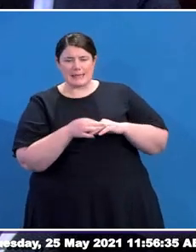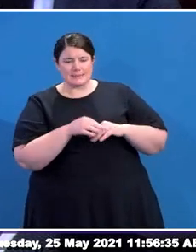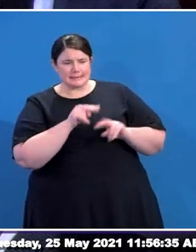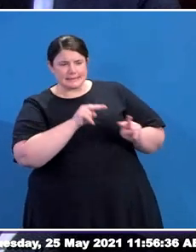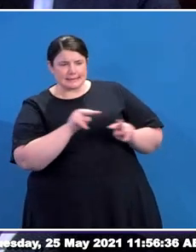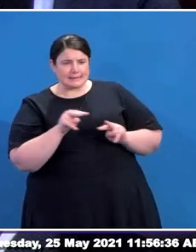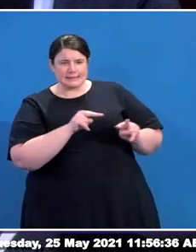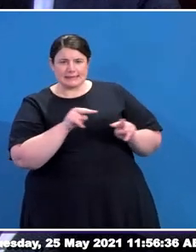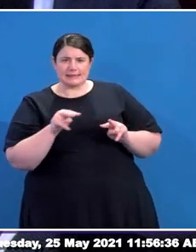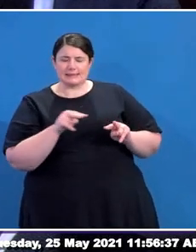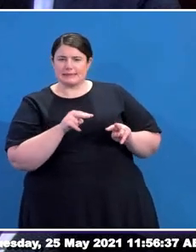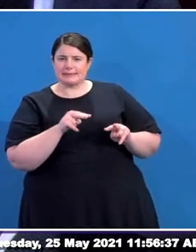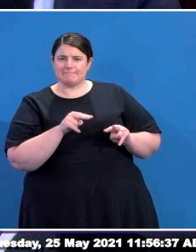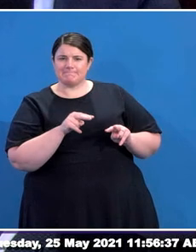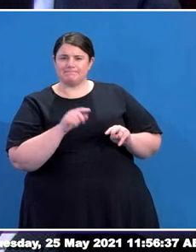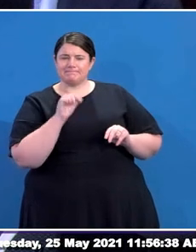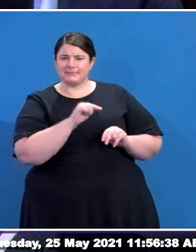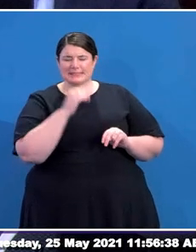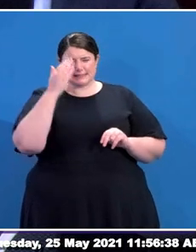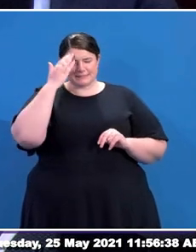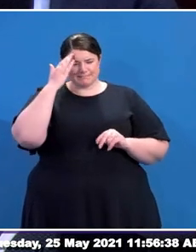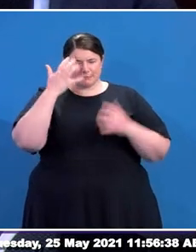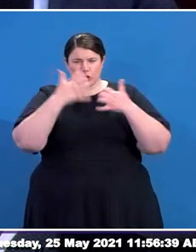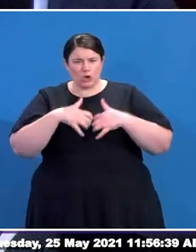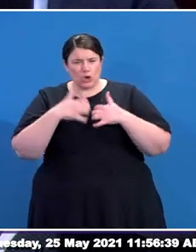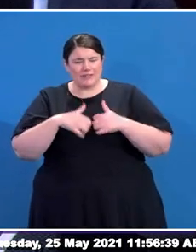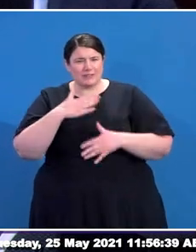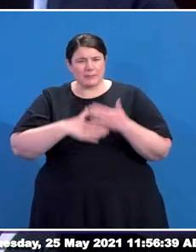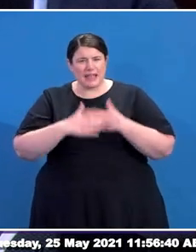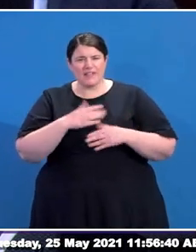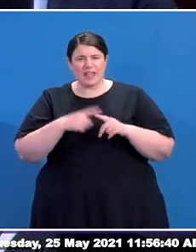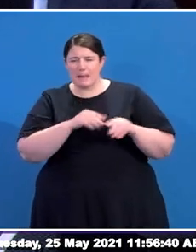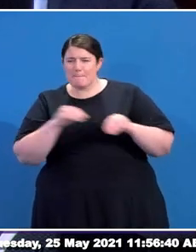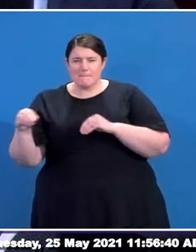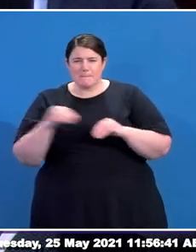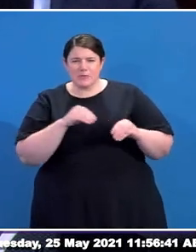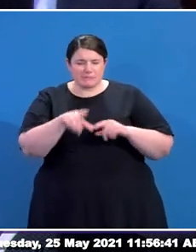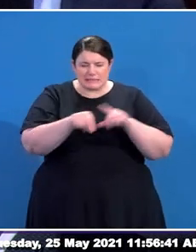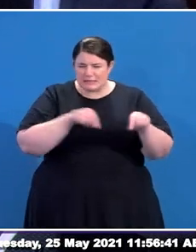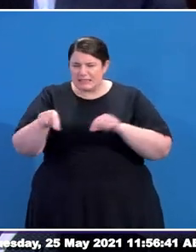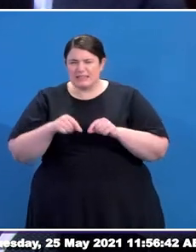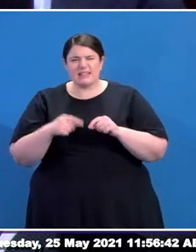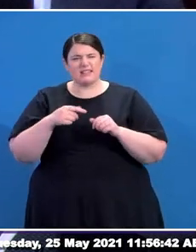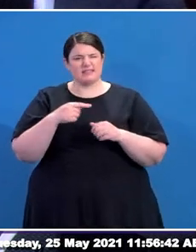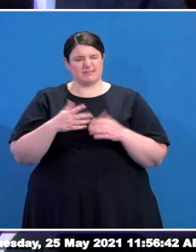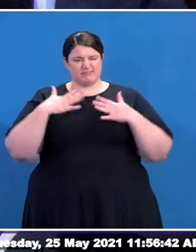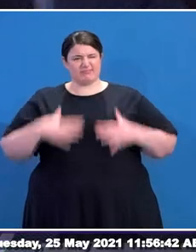that his cognitive behaviour and his skills had not developed as quickly as your daughter? That's right. Yeah.